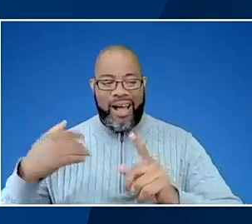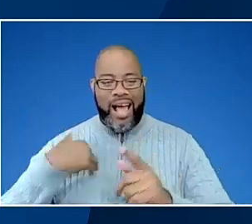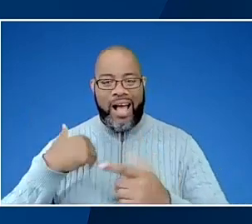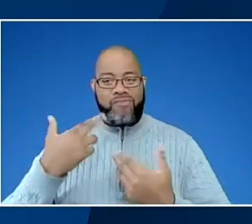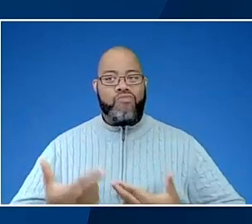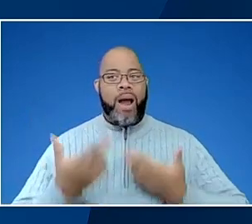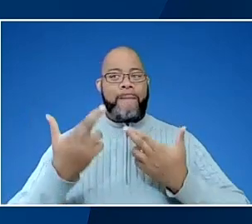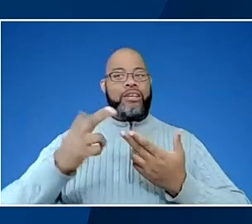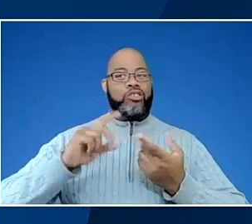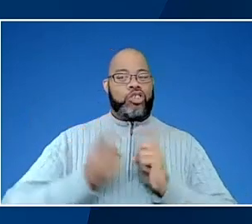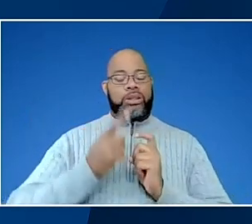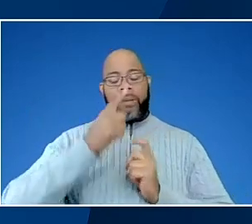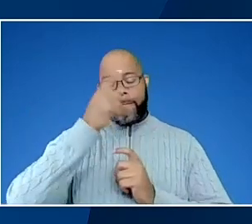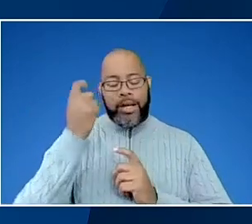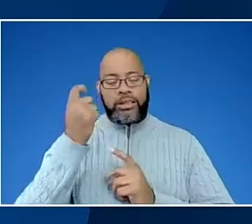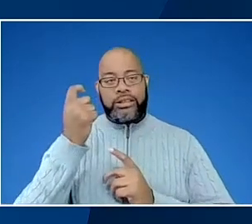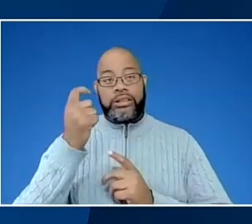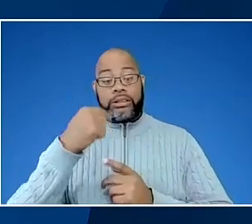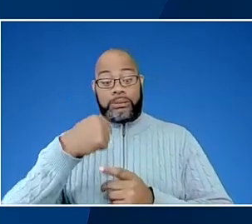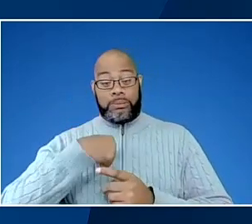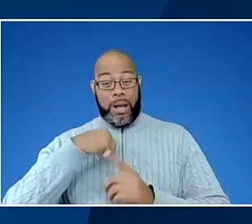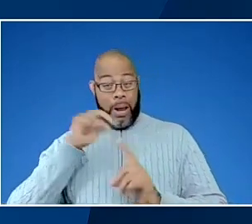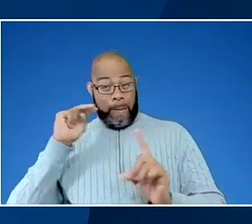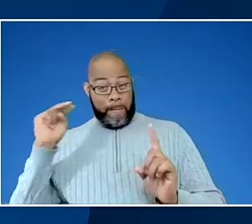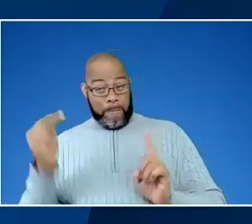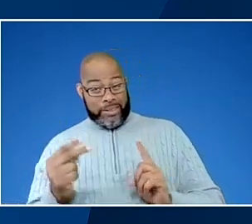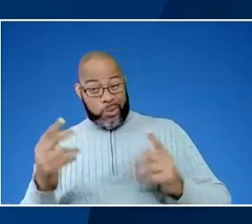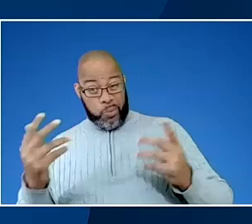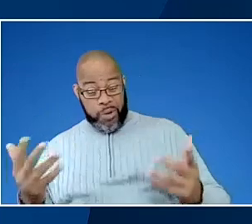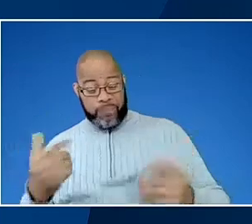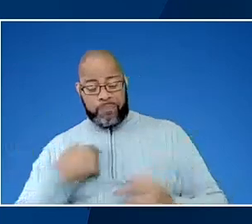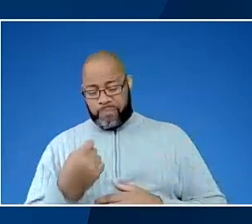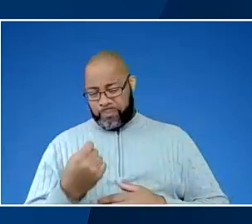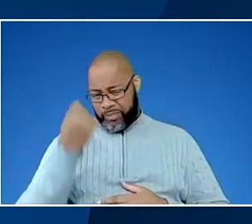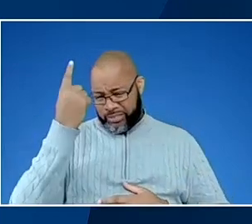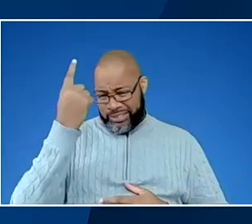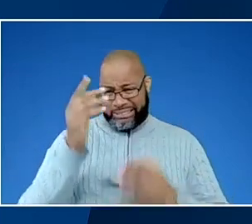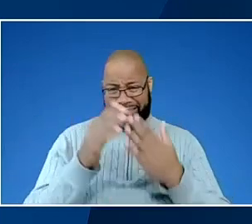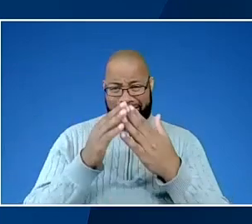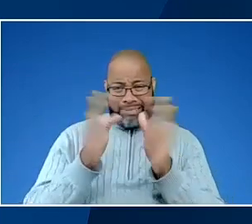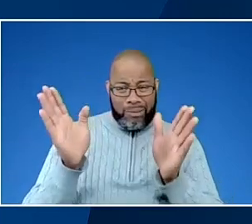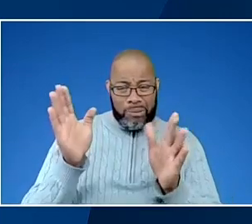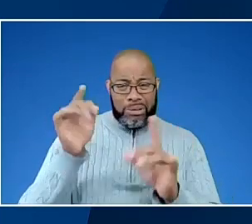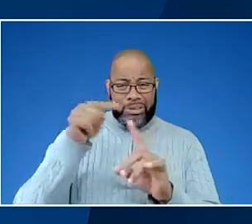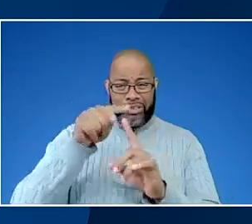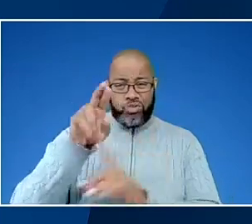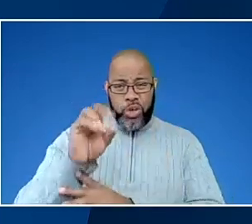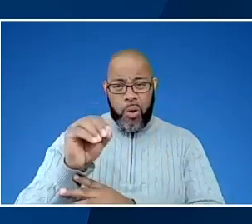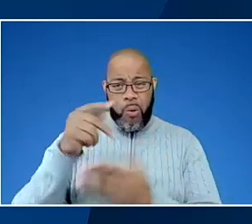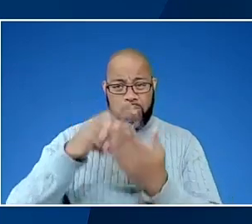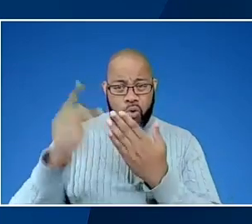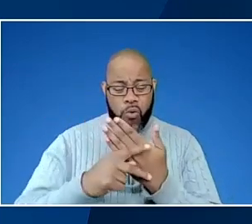Because where I'm coming from is I understand the general nature of TRIO Programs and the issues we're dealing in